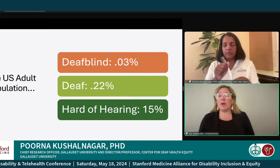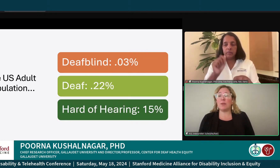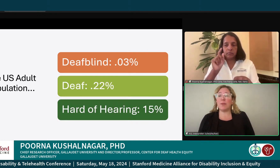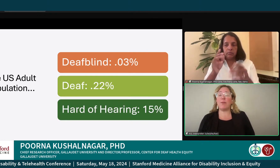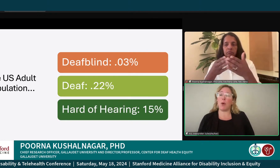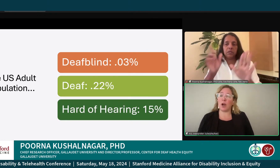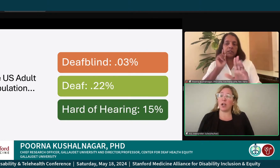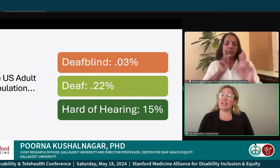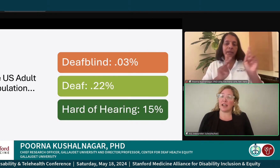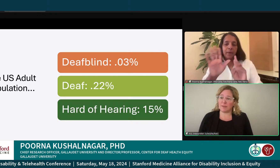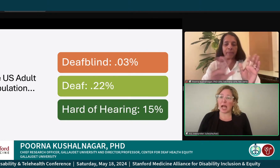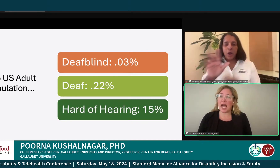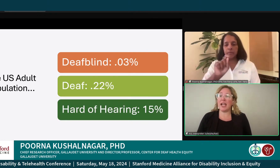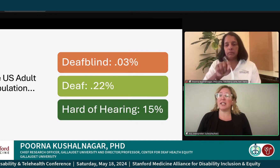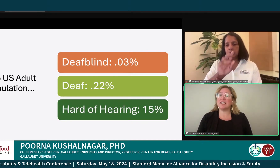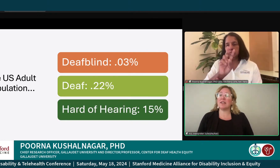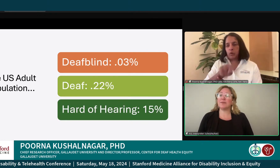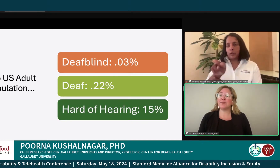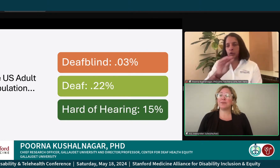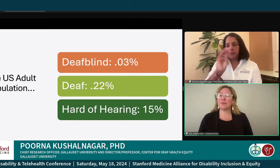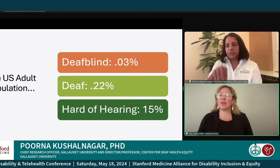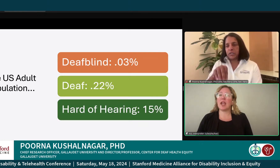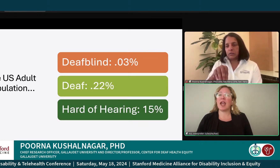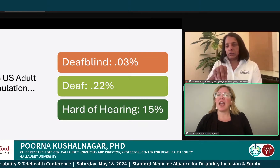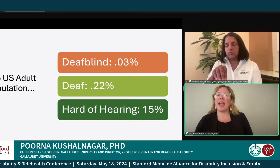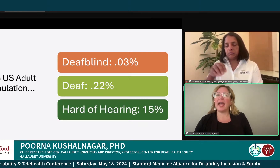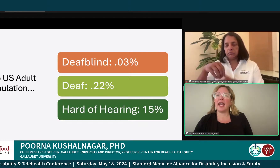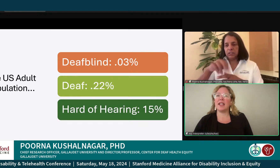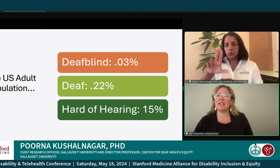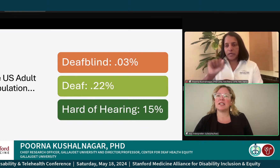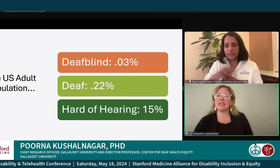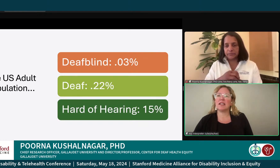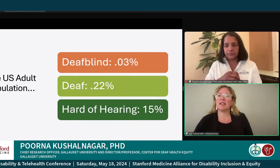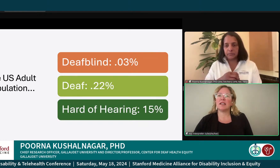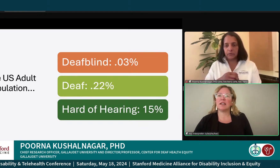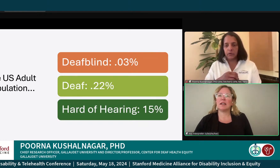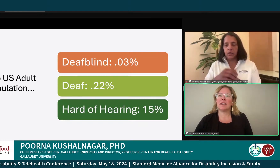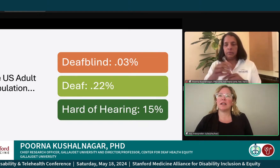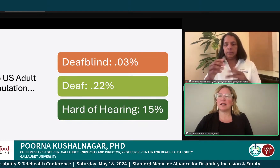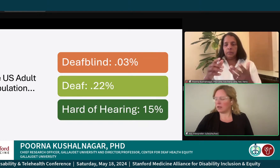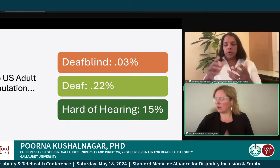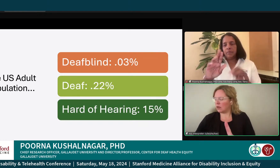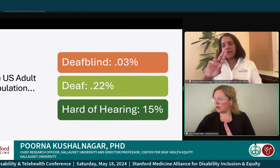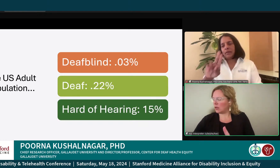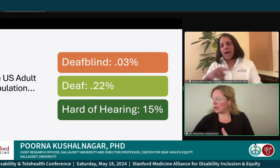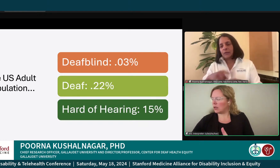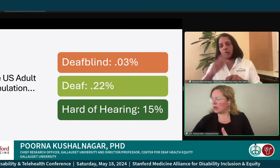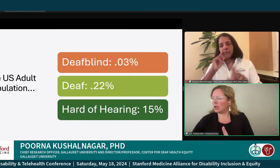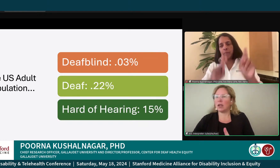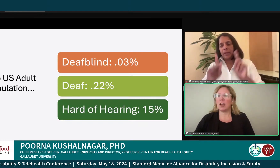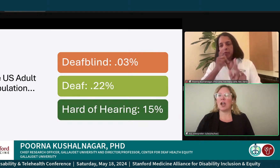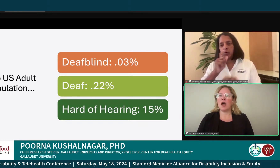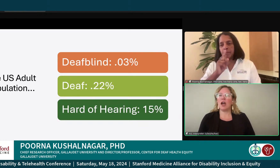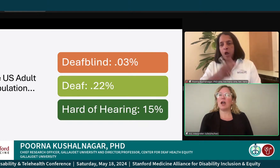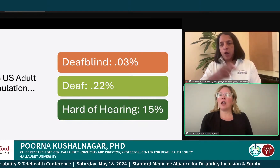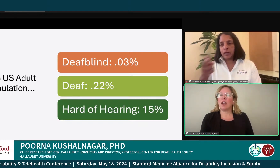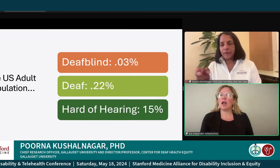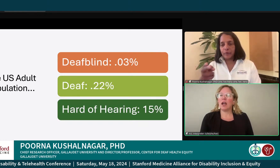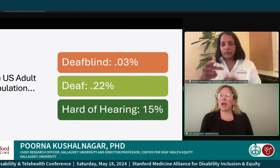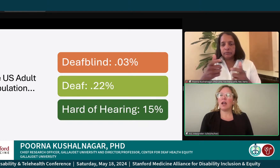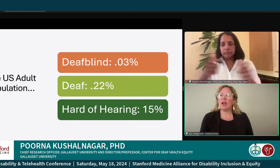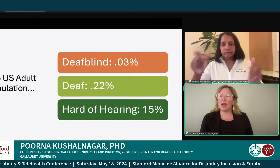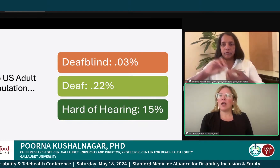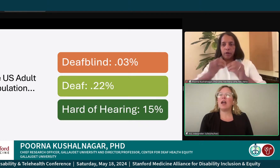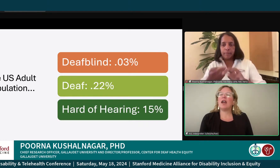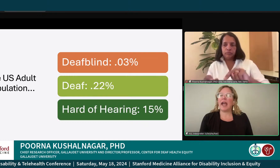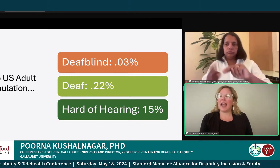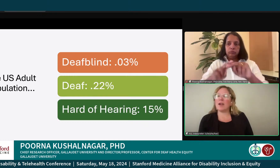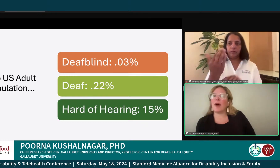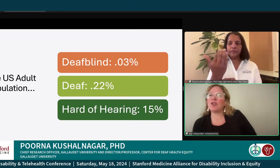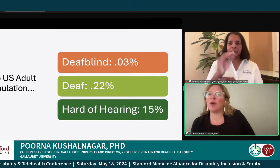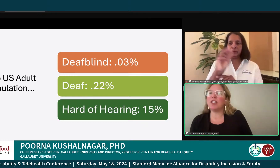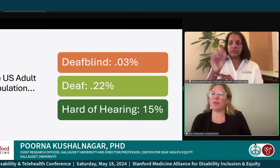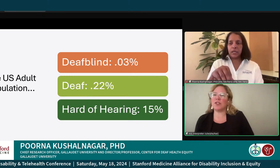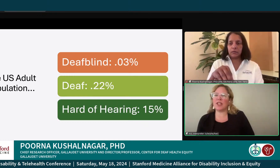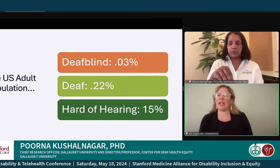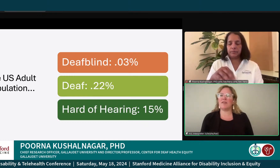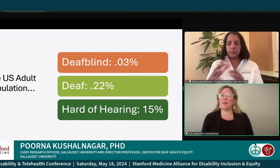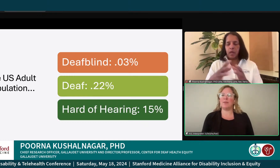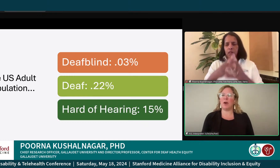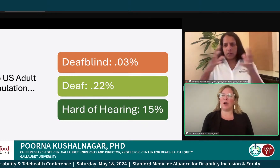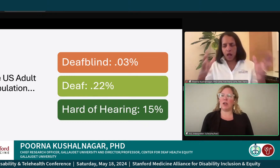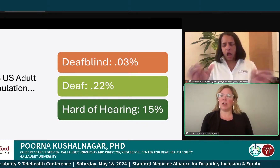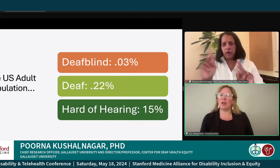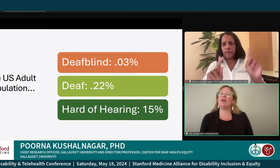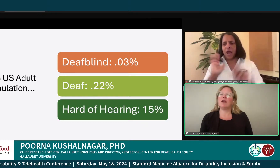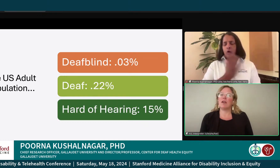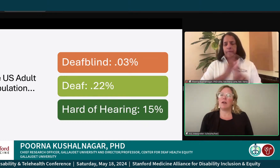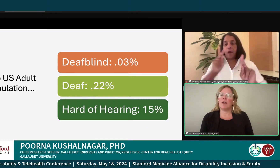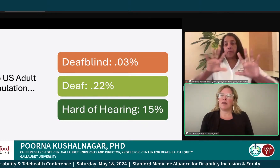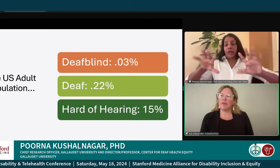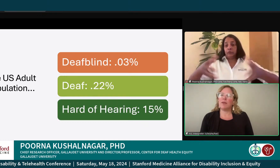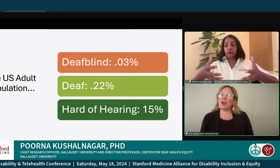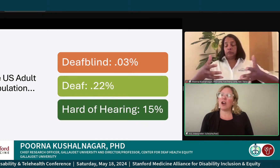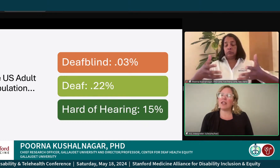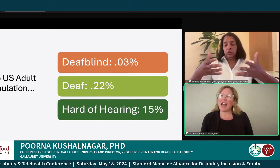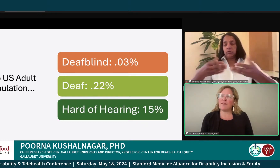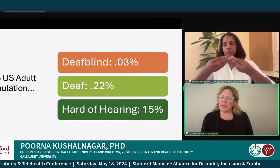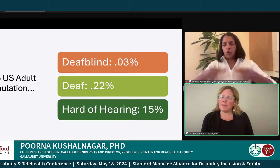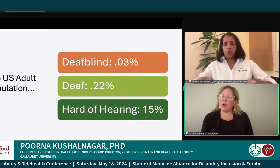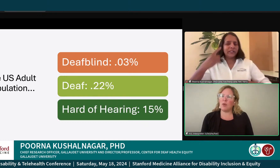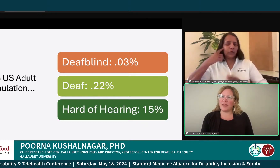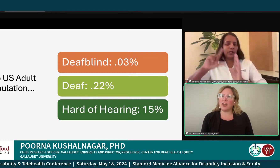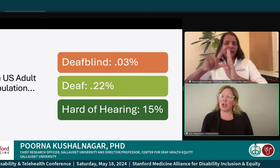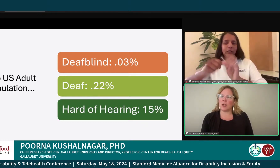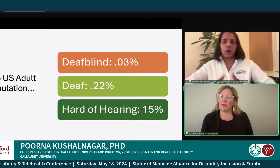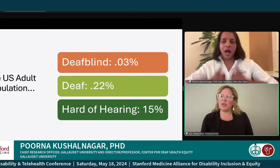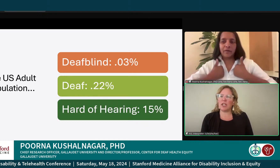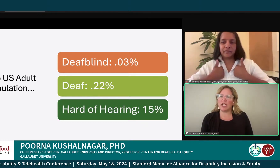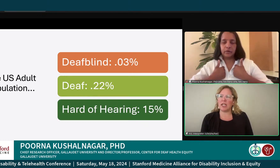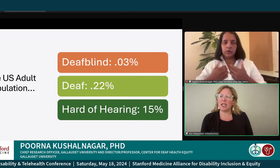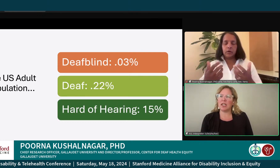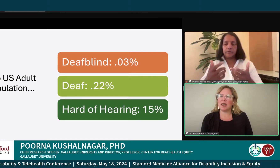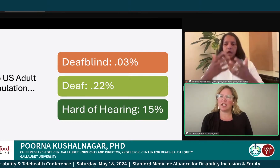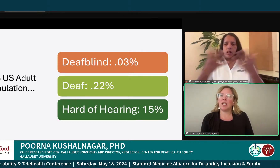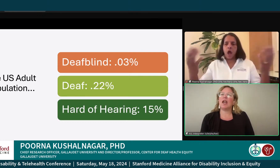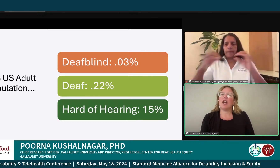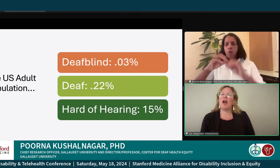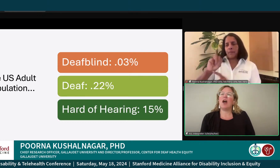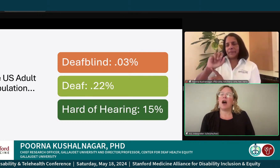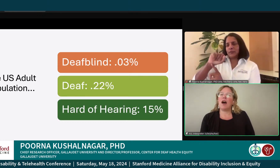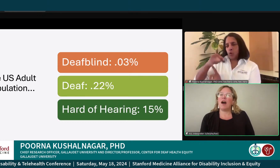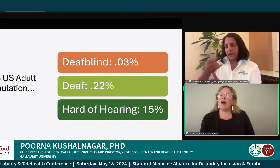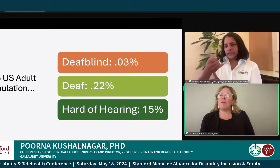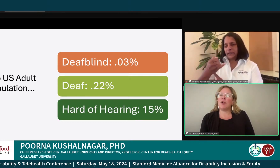are born deafblind, and, And about 22% of people, there are a lot of people within our community